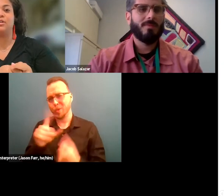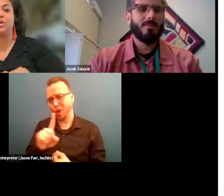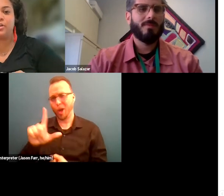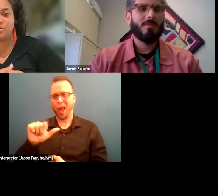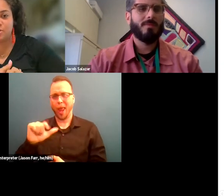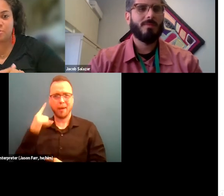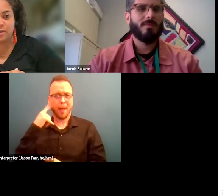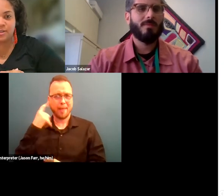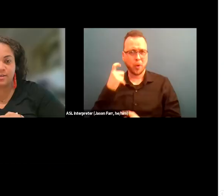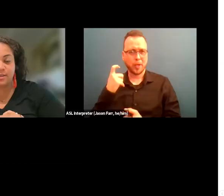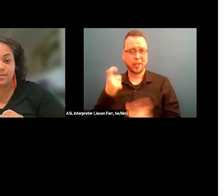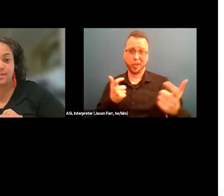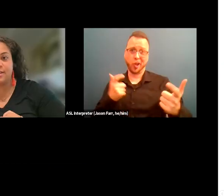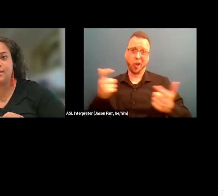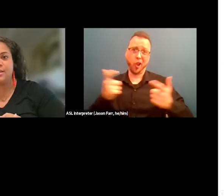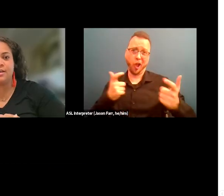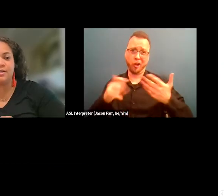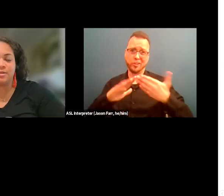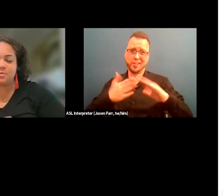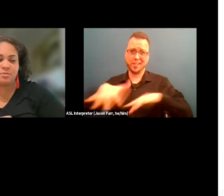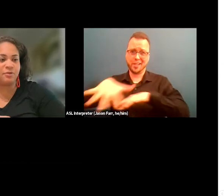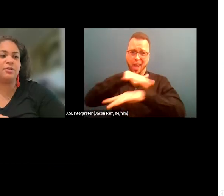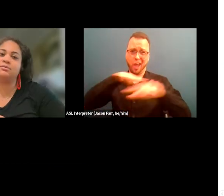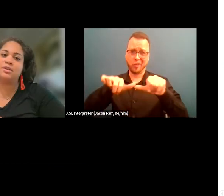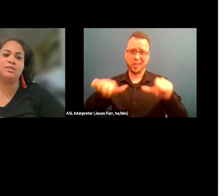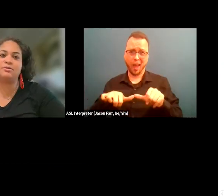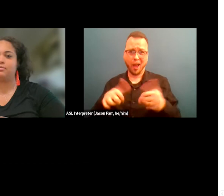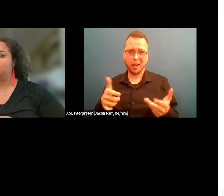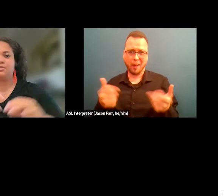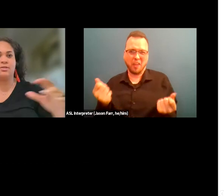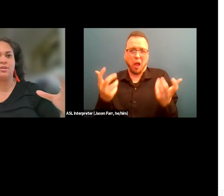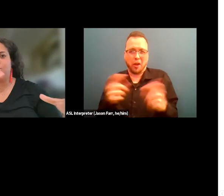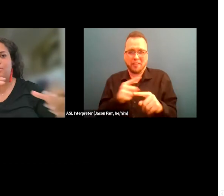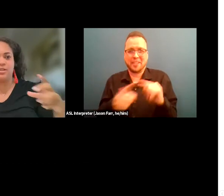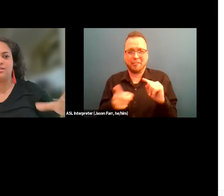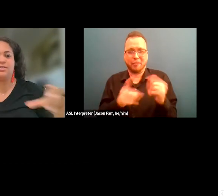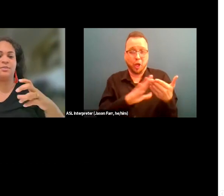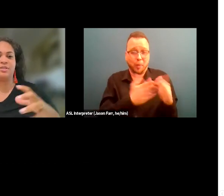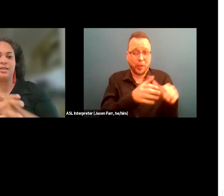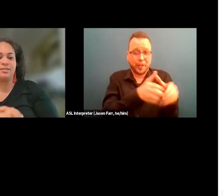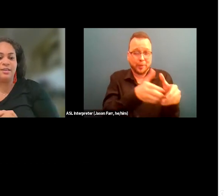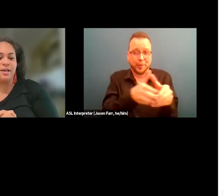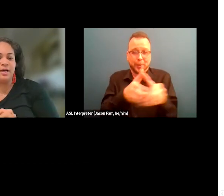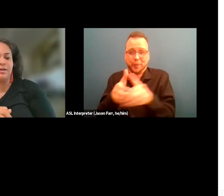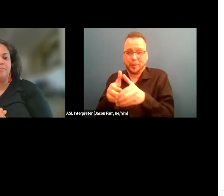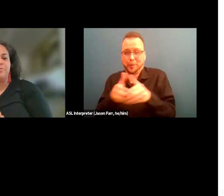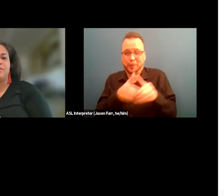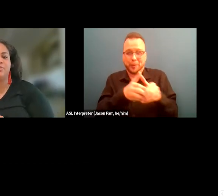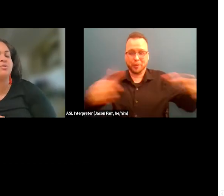a very large metropolitan city, that's made up of a lot of different community subsets.